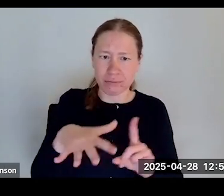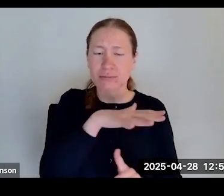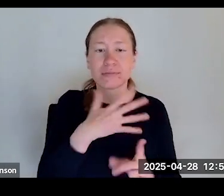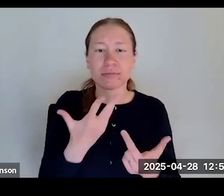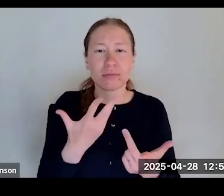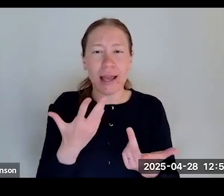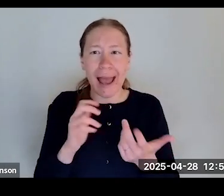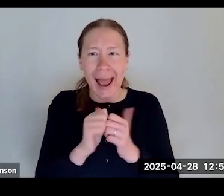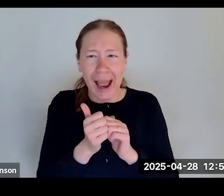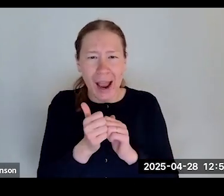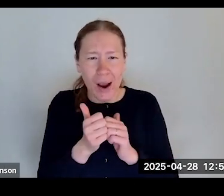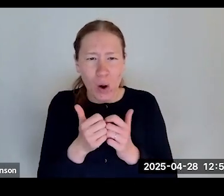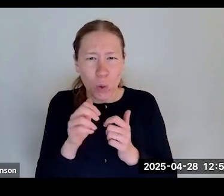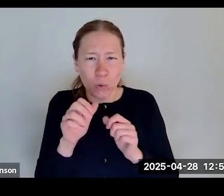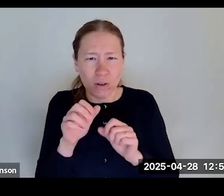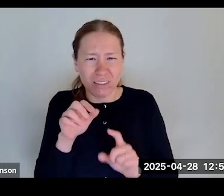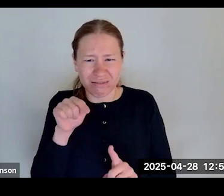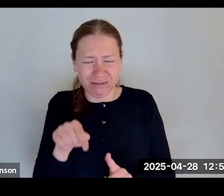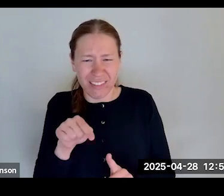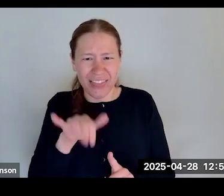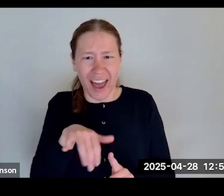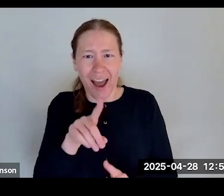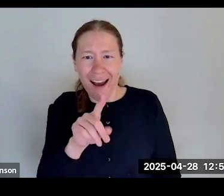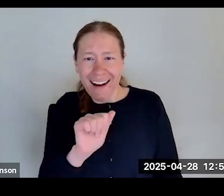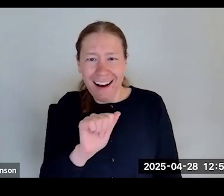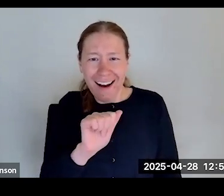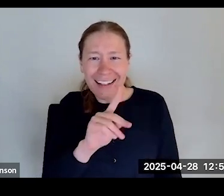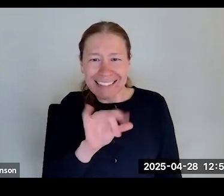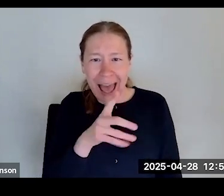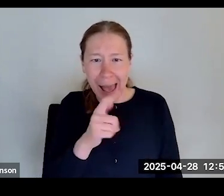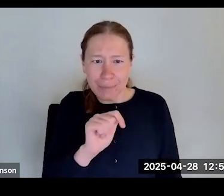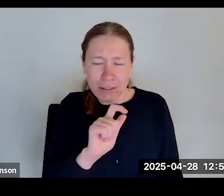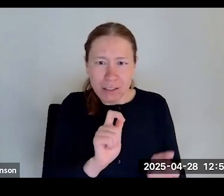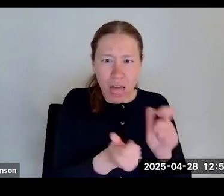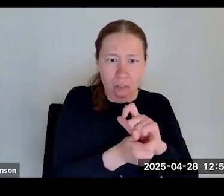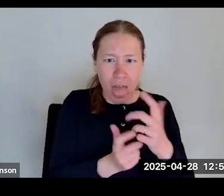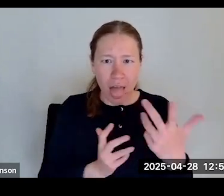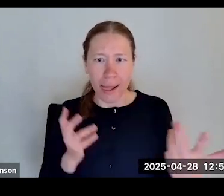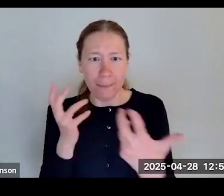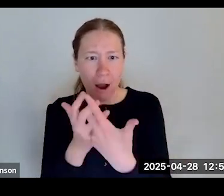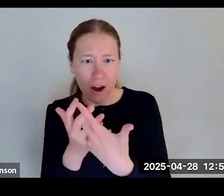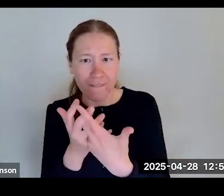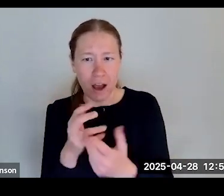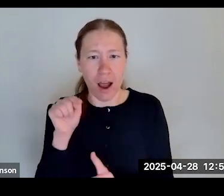what does it mean to adapt and modify the environment for someone with a disability? I'm an occupational therapist,